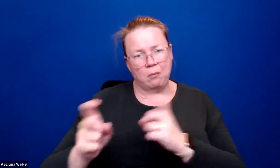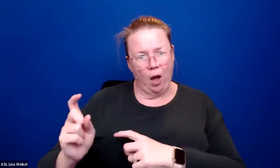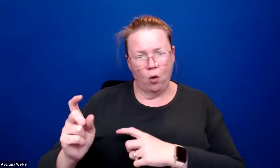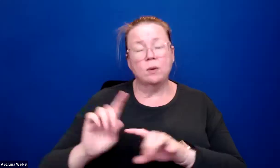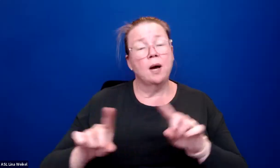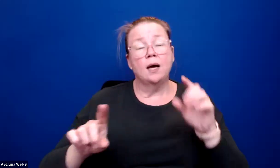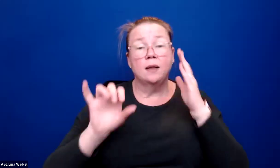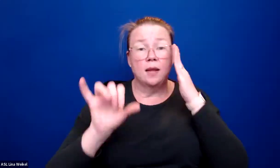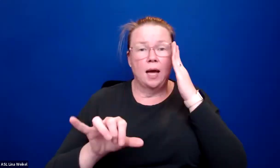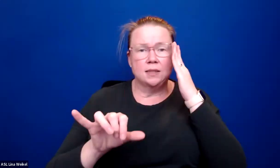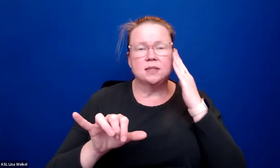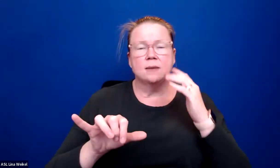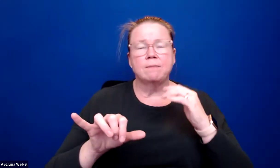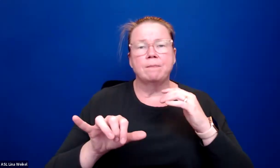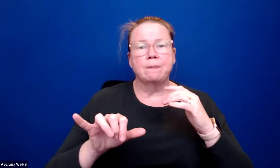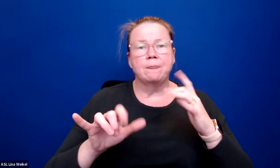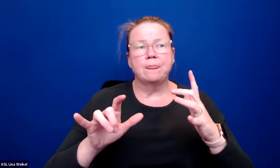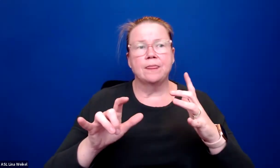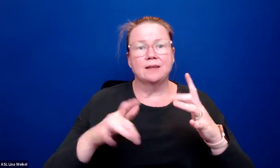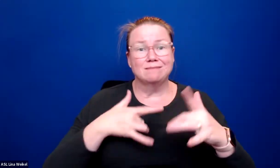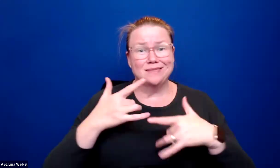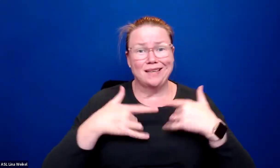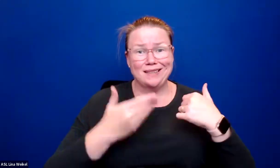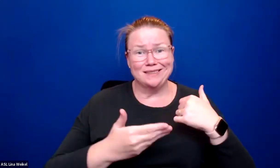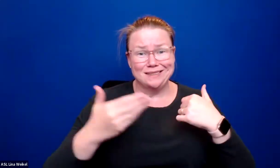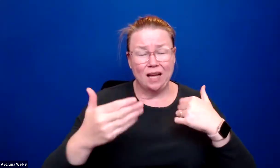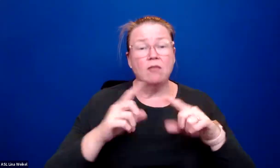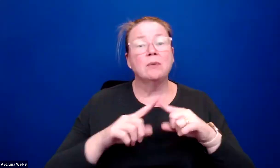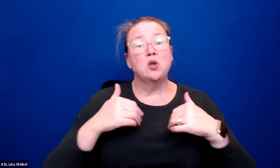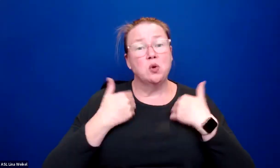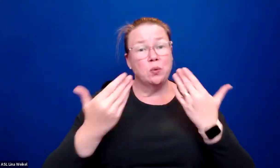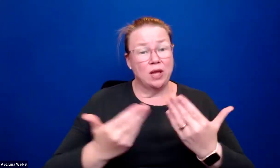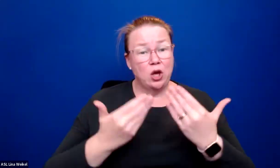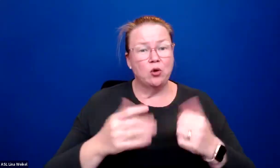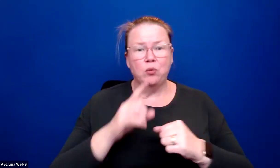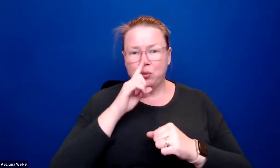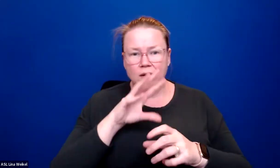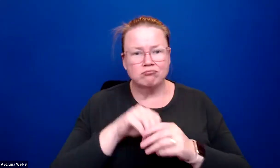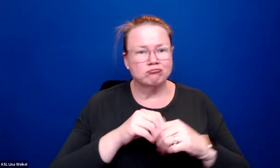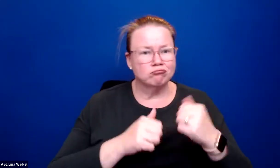Kendra Brown: That's there's exciting stuff happening here. But all because the youth here just really into systems advocacy.